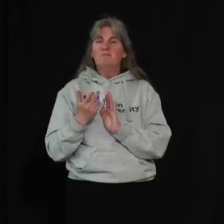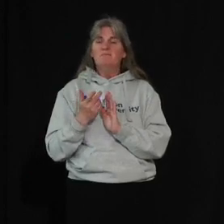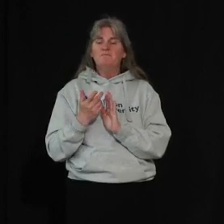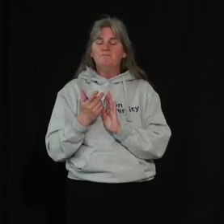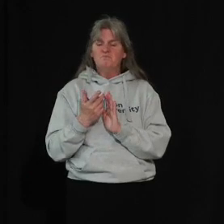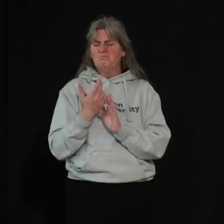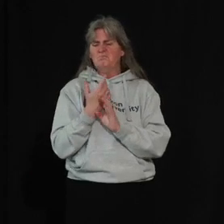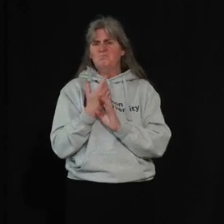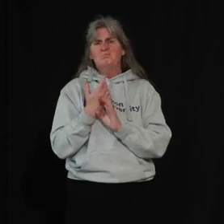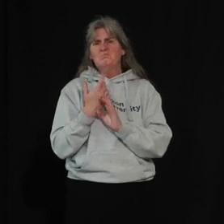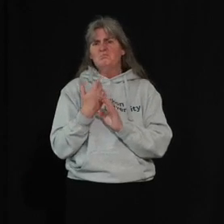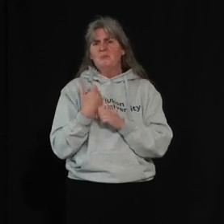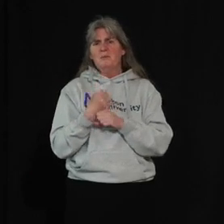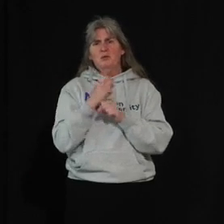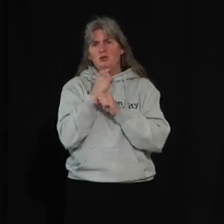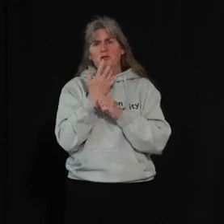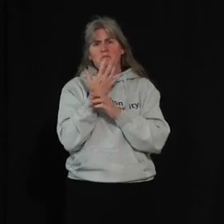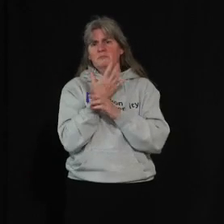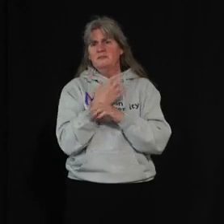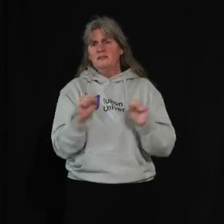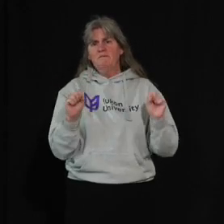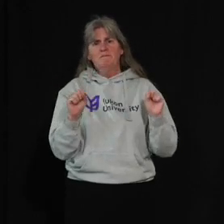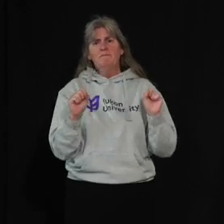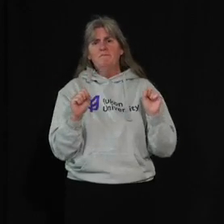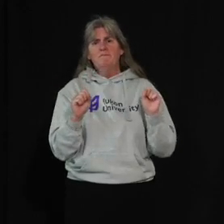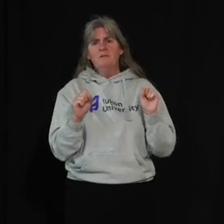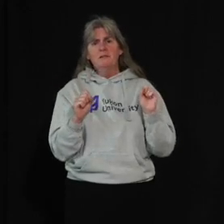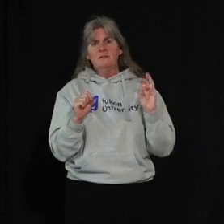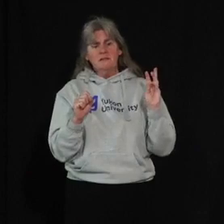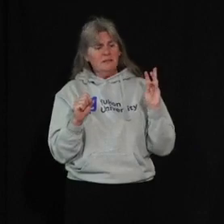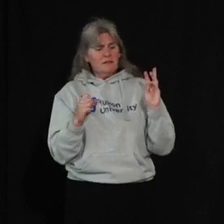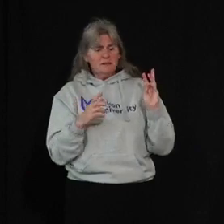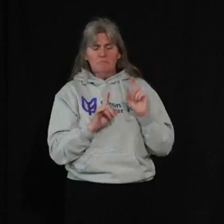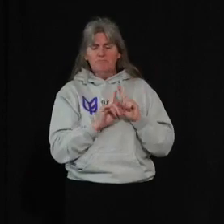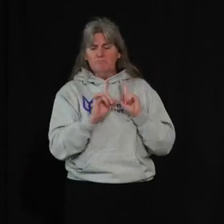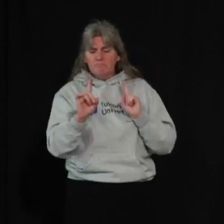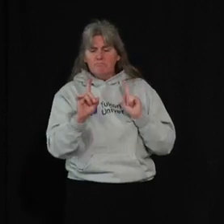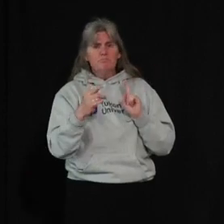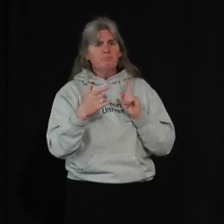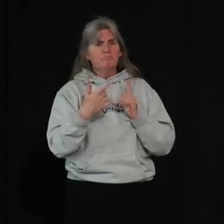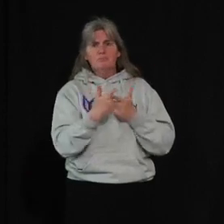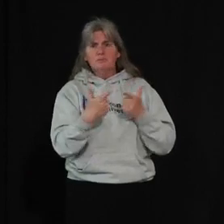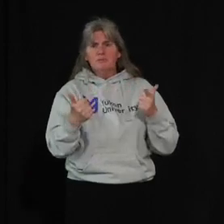going to ensure safe spacing and the enhanced sanitation that is